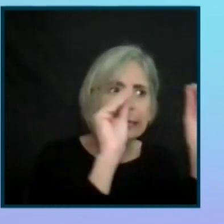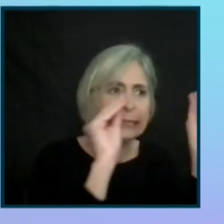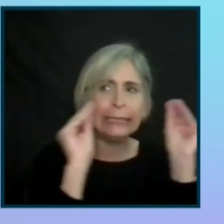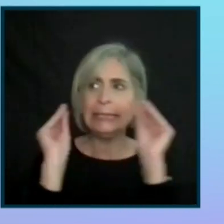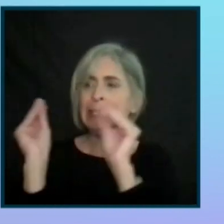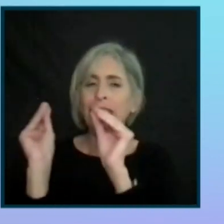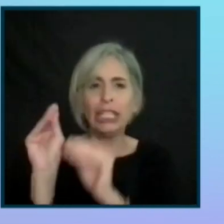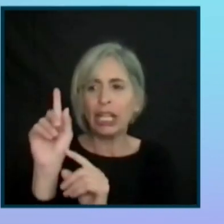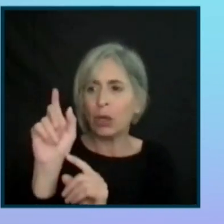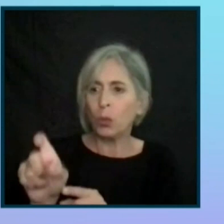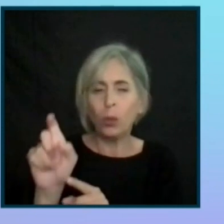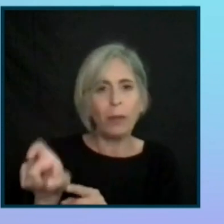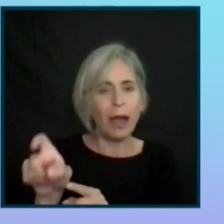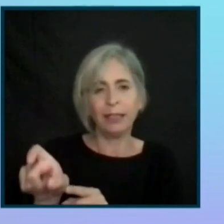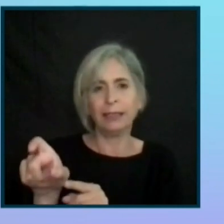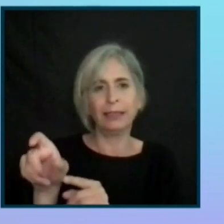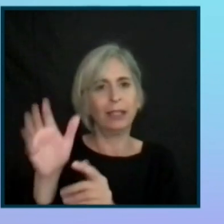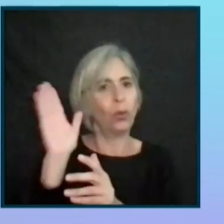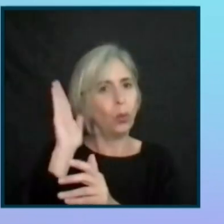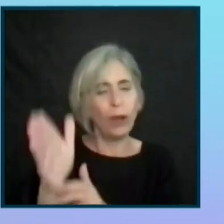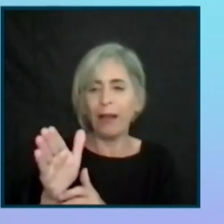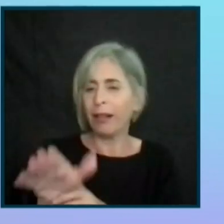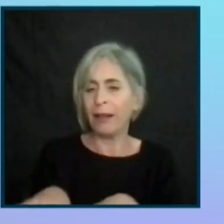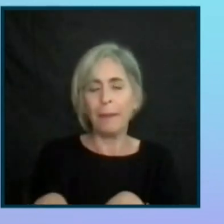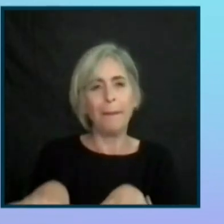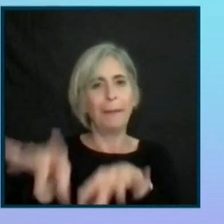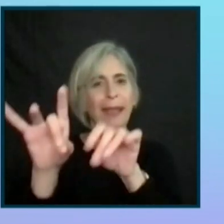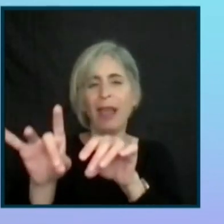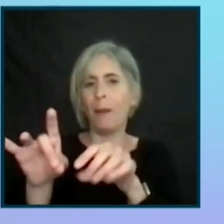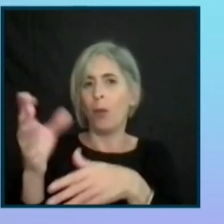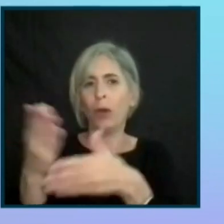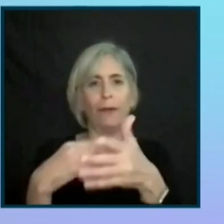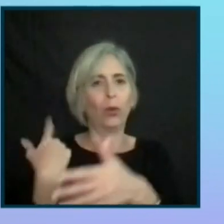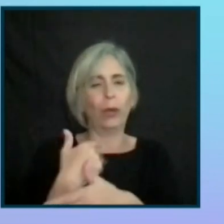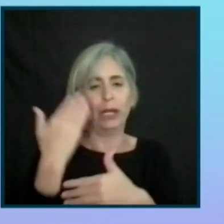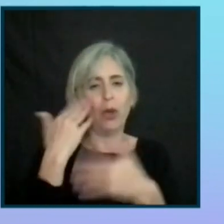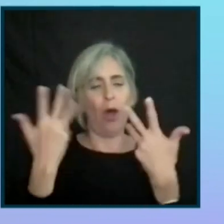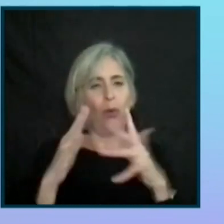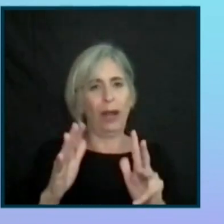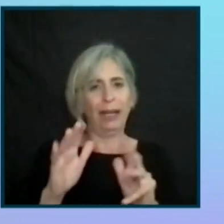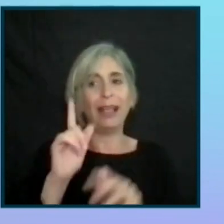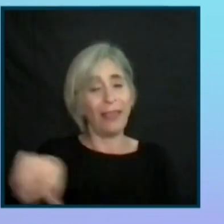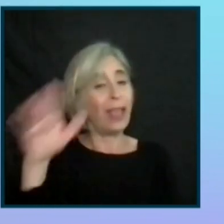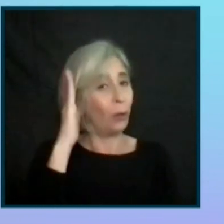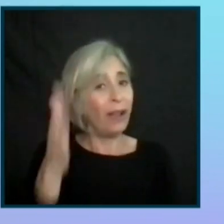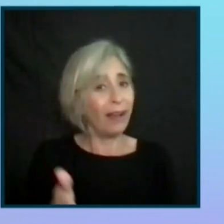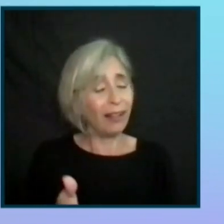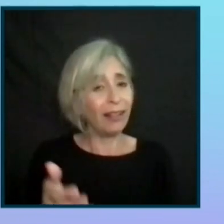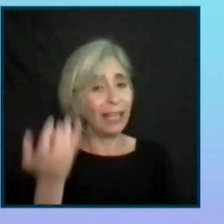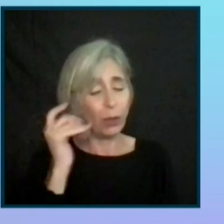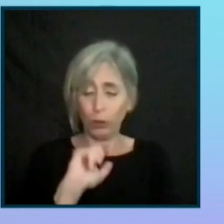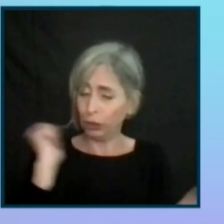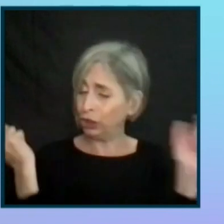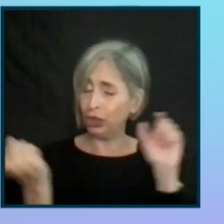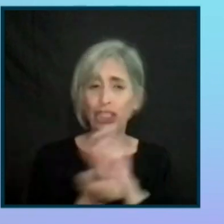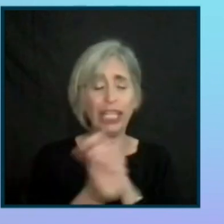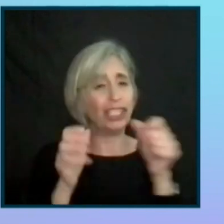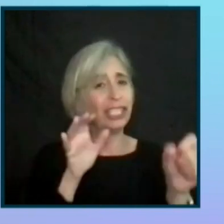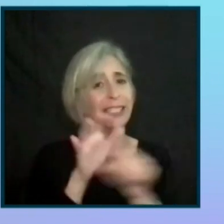to pick what we in the accessibility community already know, and they will, they will do it. It will change the entire industry overnight,